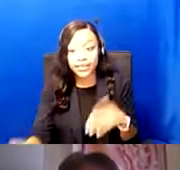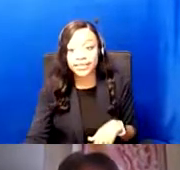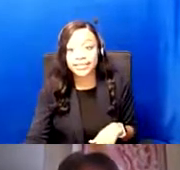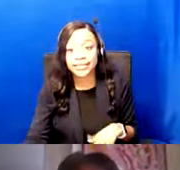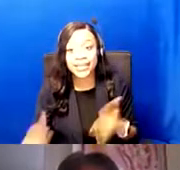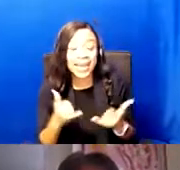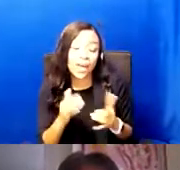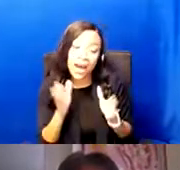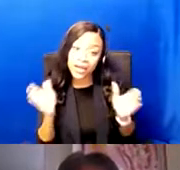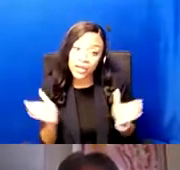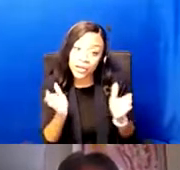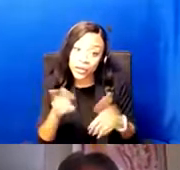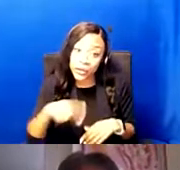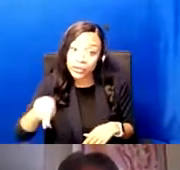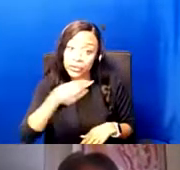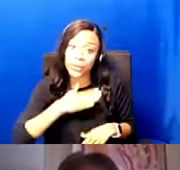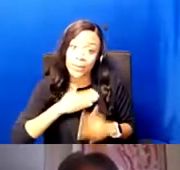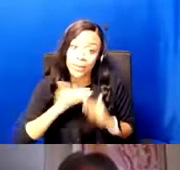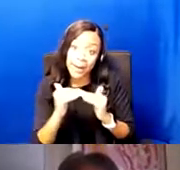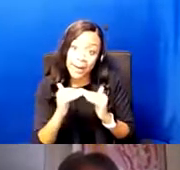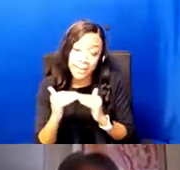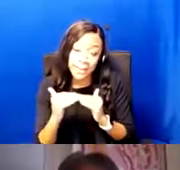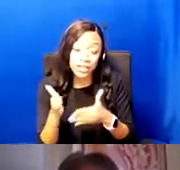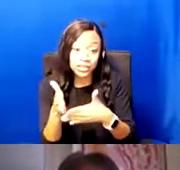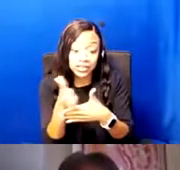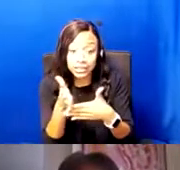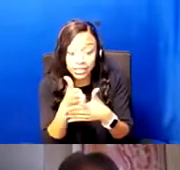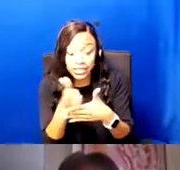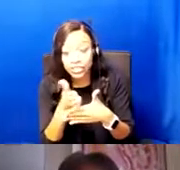presenter colleagues to share the responsibility.